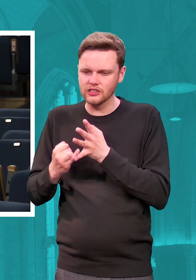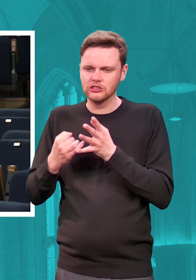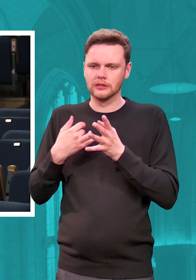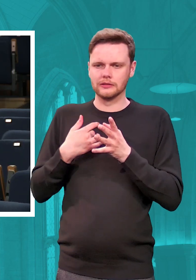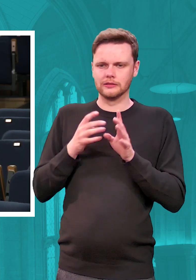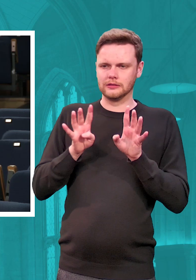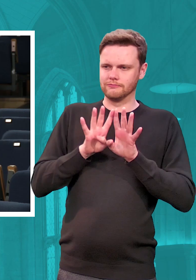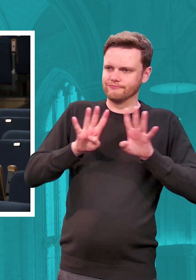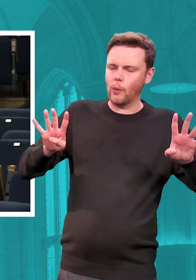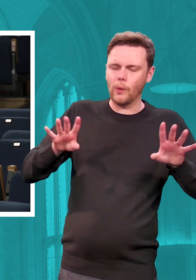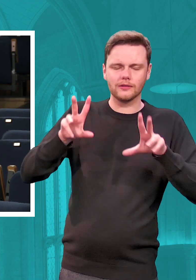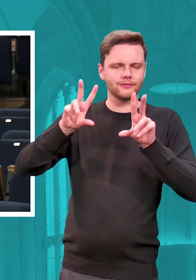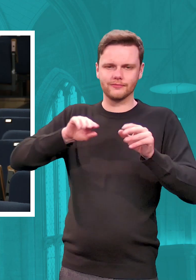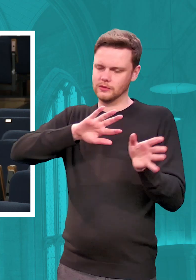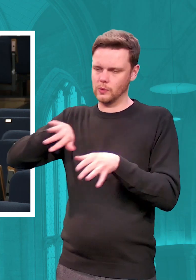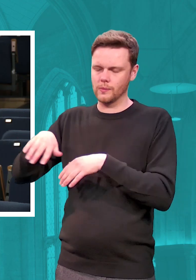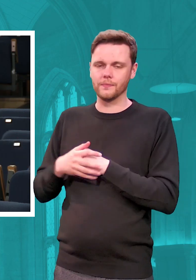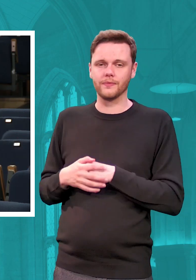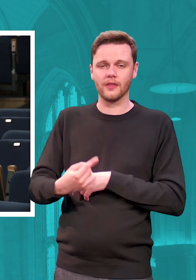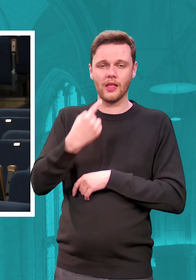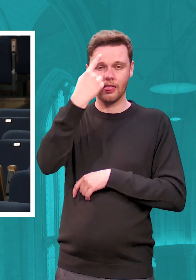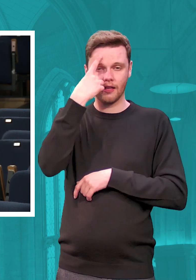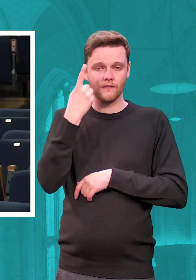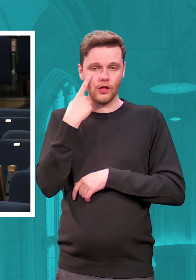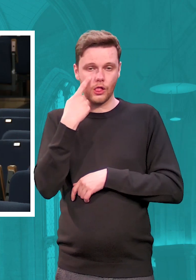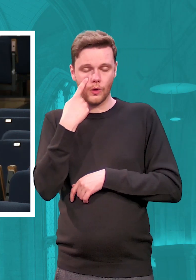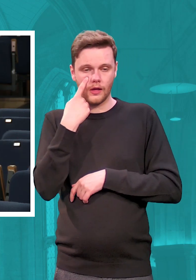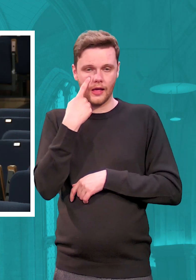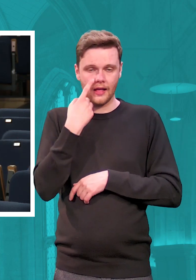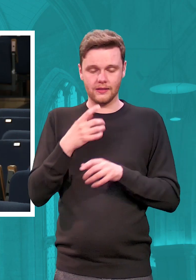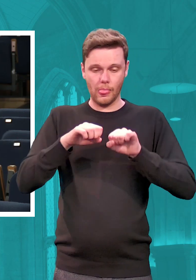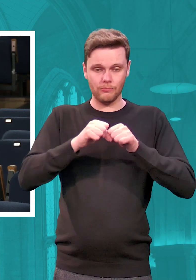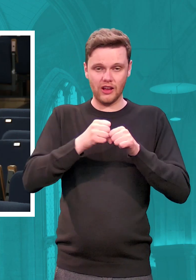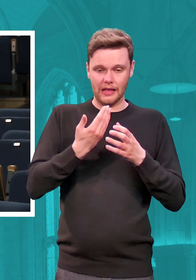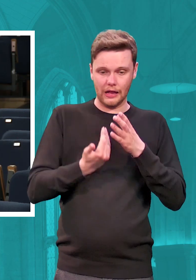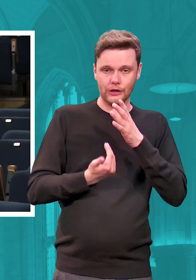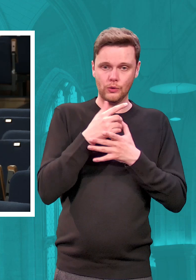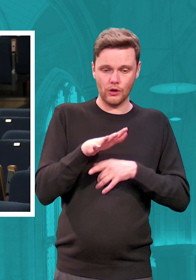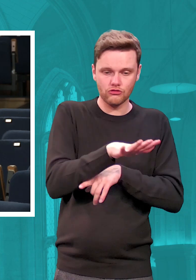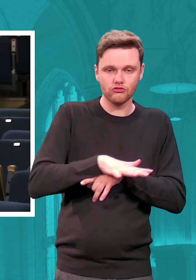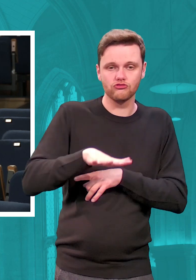Take a look at the breaking new ground Zoominar that Trinity, Glasgow hosted recently.